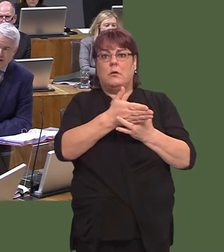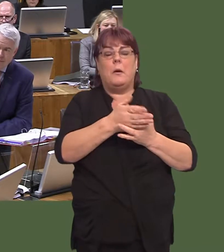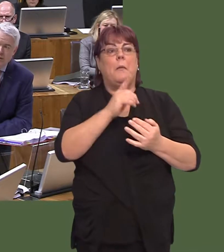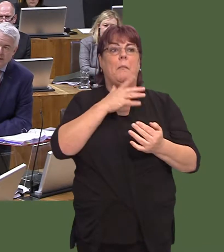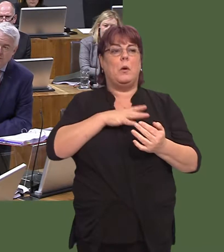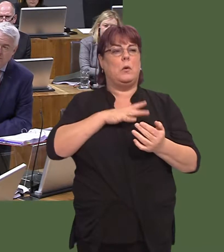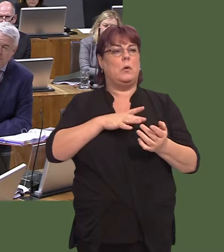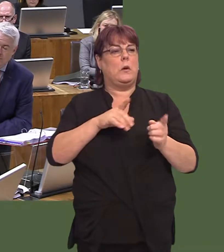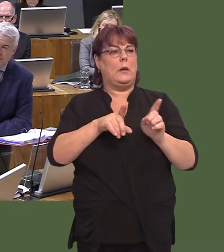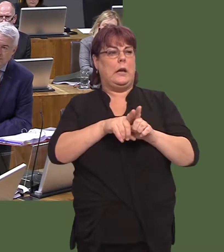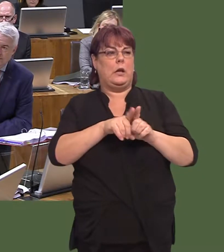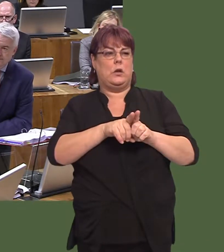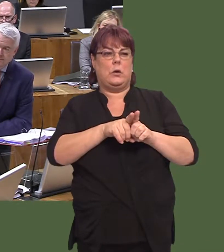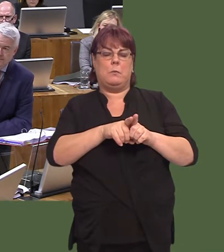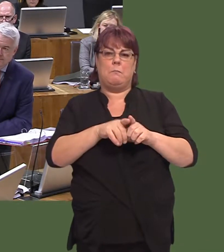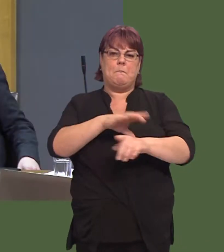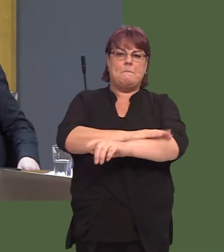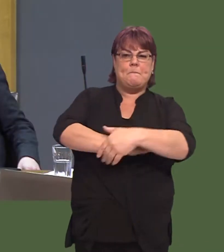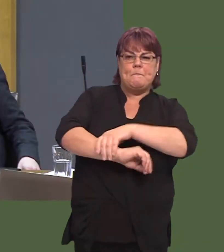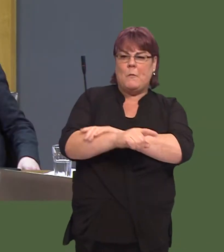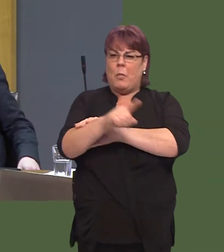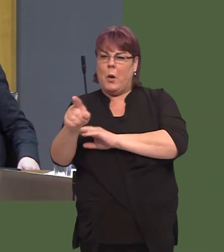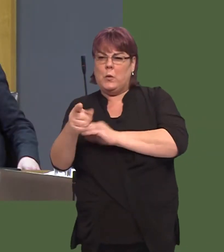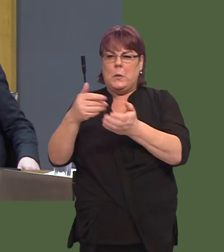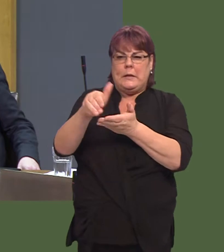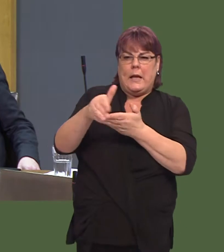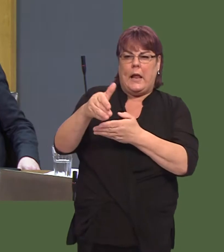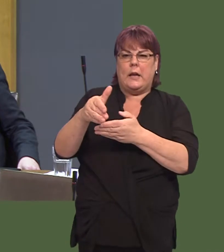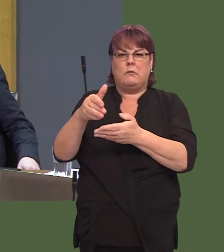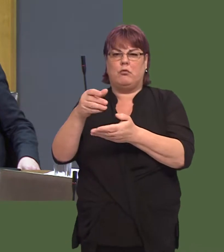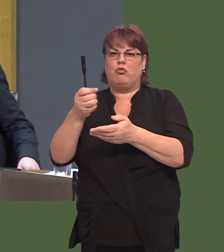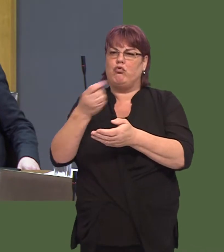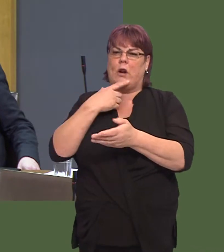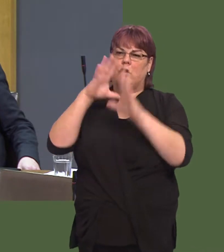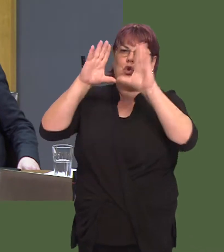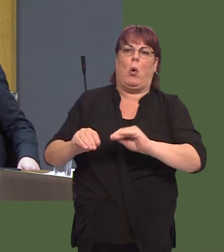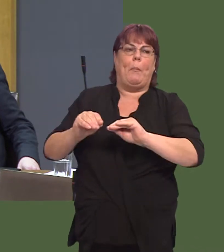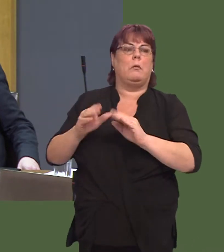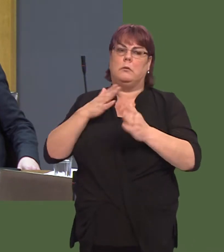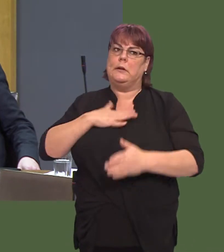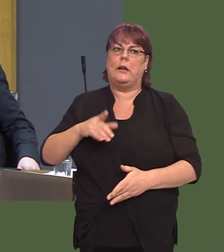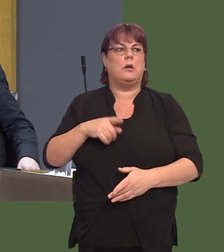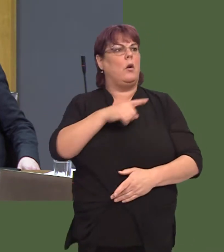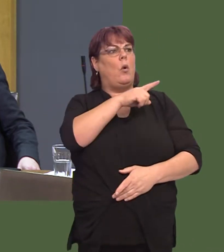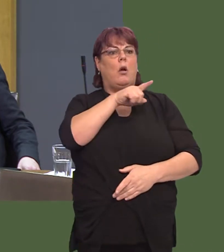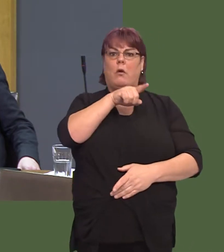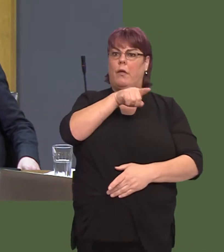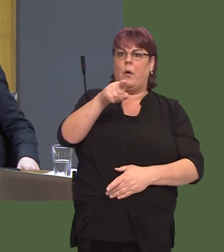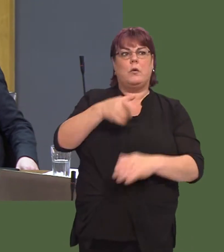of clamping down on people who supply the drugs. Leanne Wood: Well, locking up the dealers hasnít worked so far, and those powers are outwith your control.